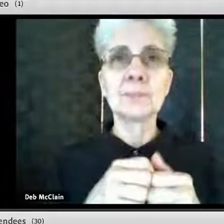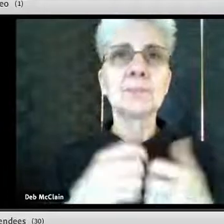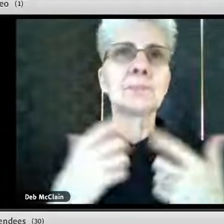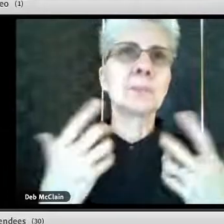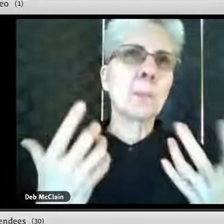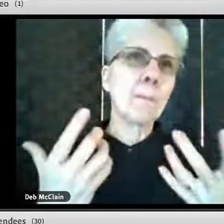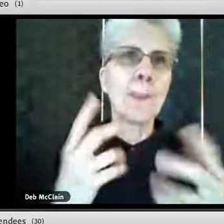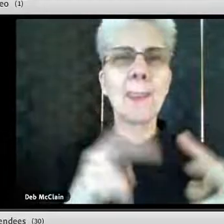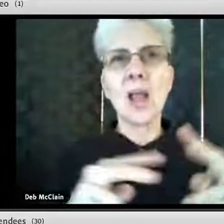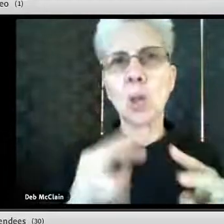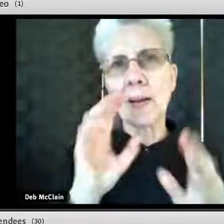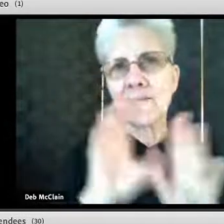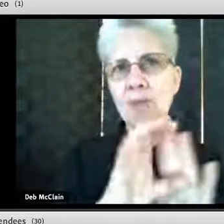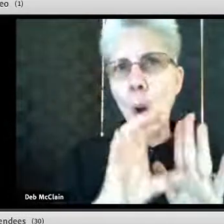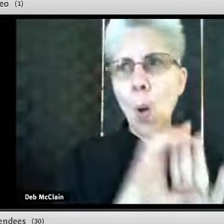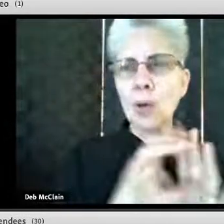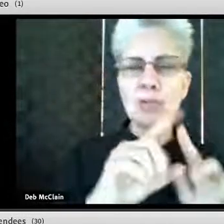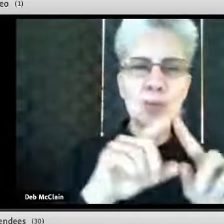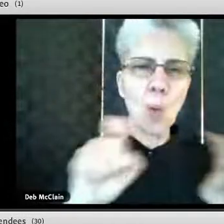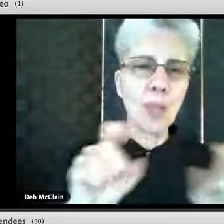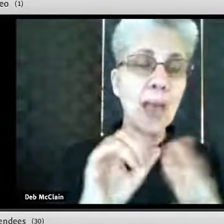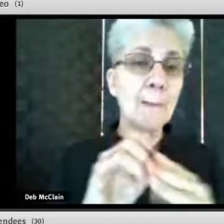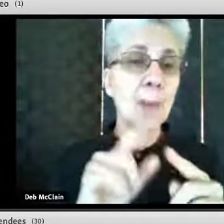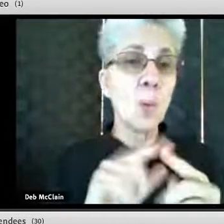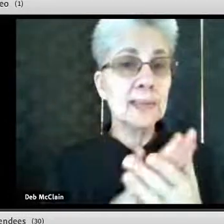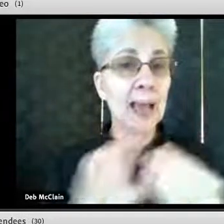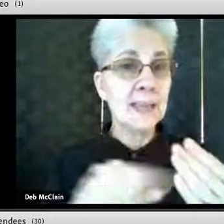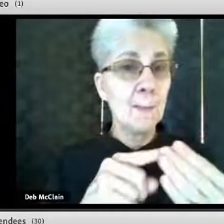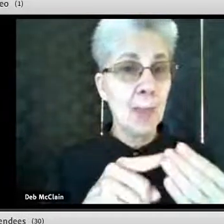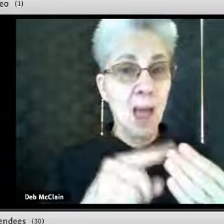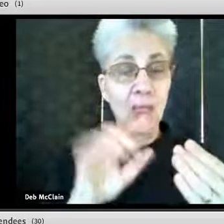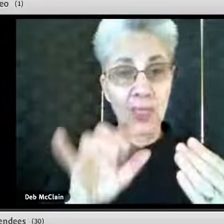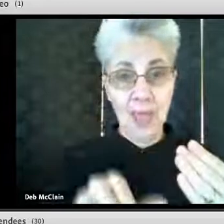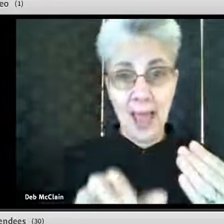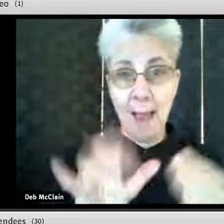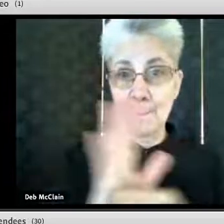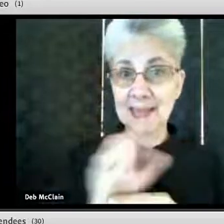You can look at photos. You can do all of that. What's nice about this Business